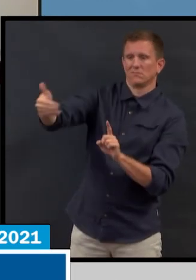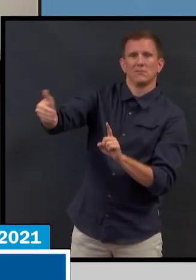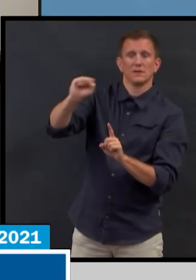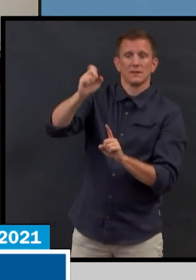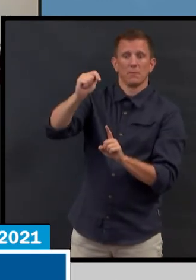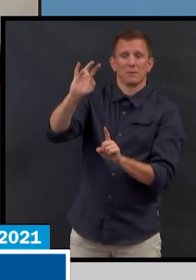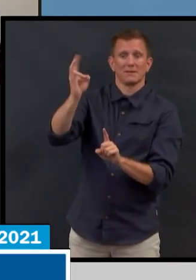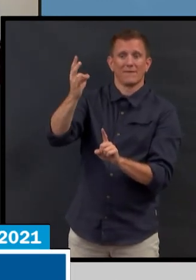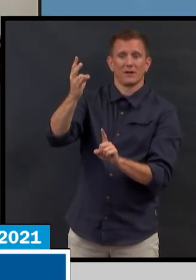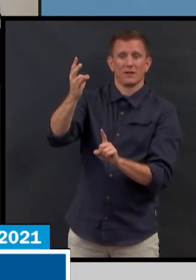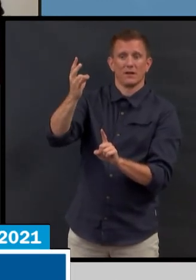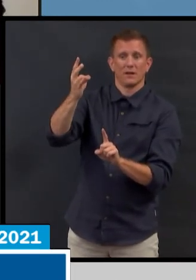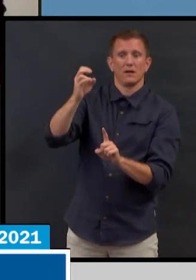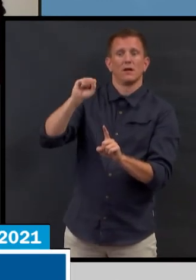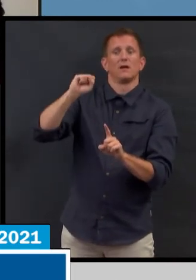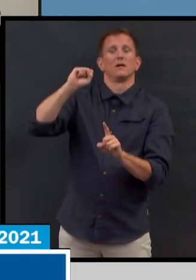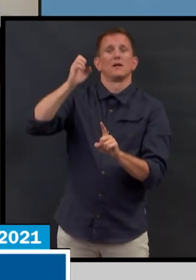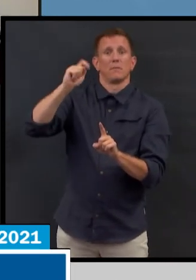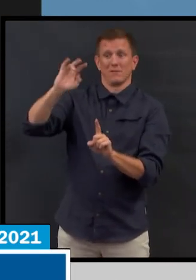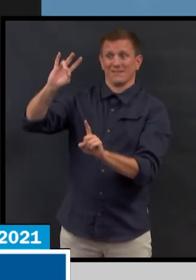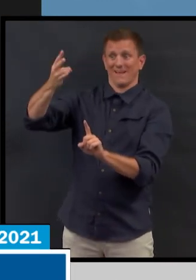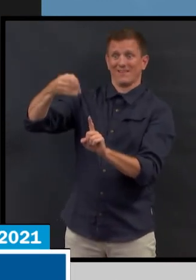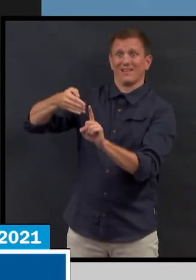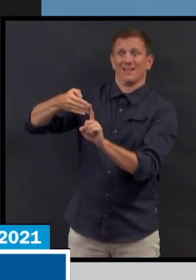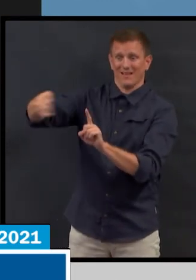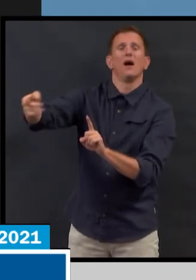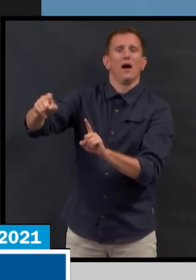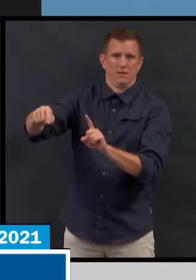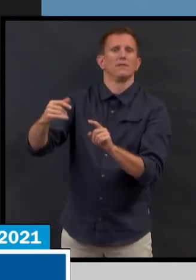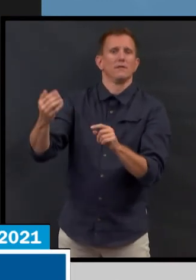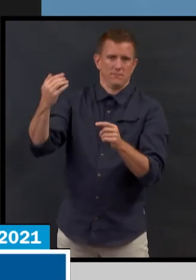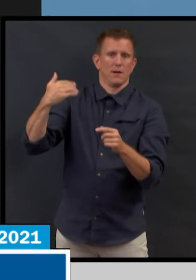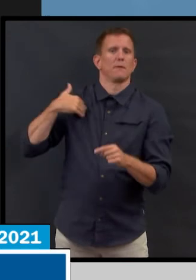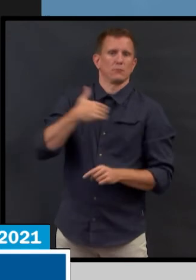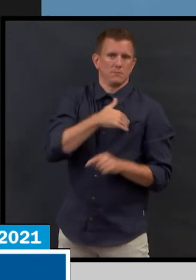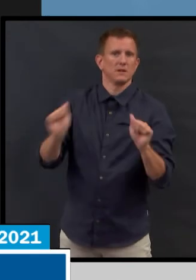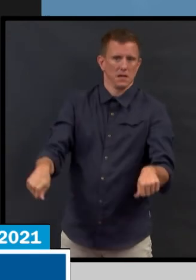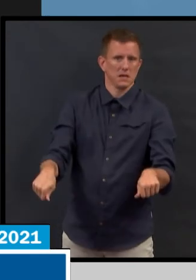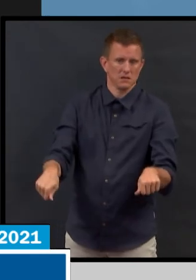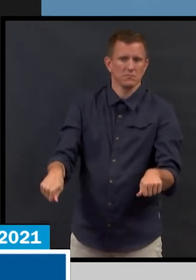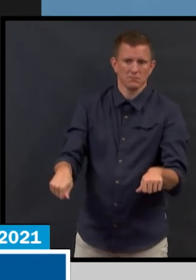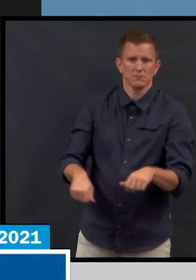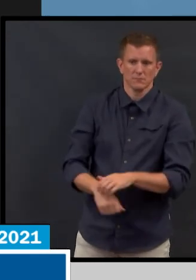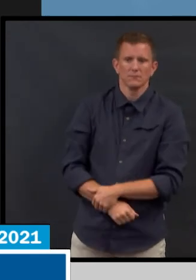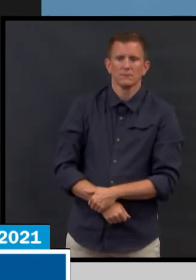um in october oh and let me just squeeze this in because we definitely love our dogs